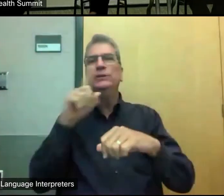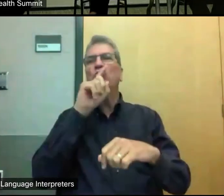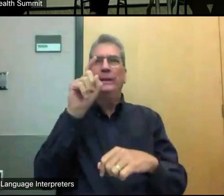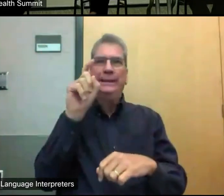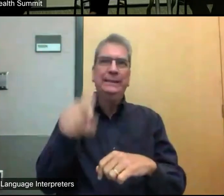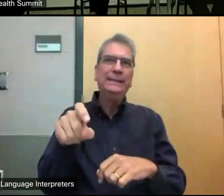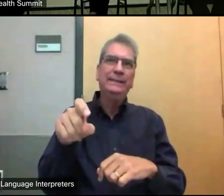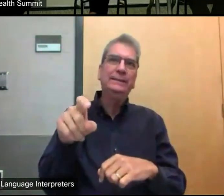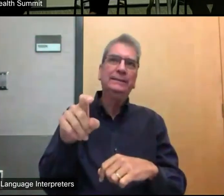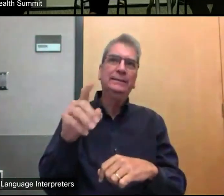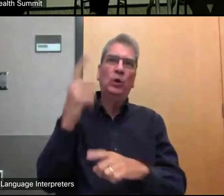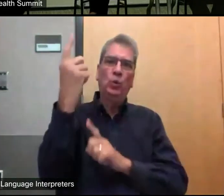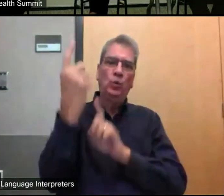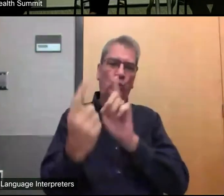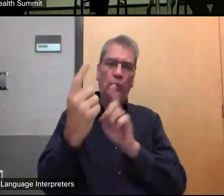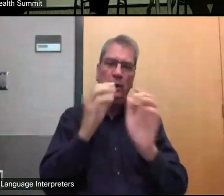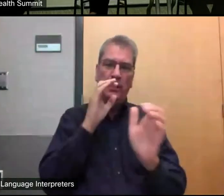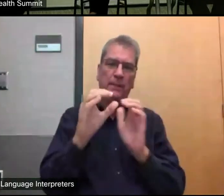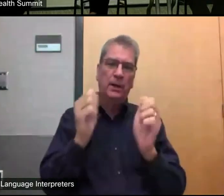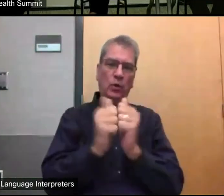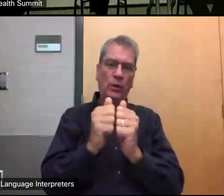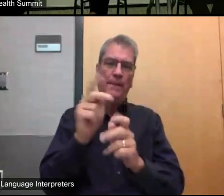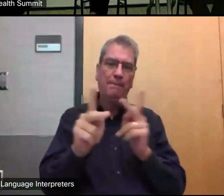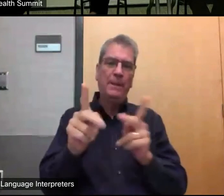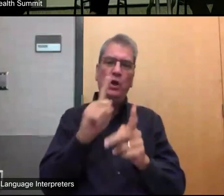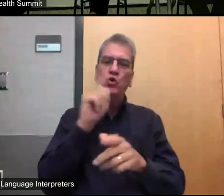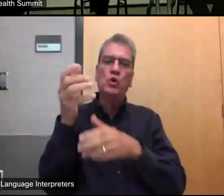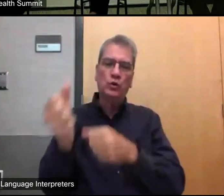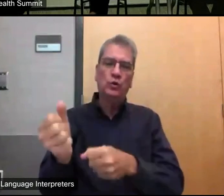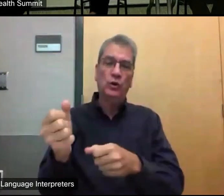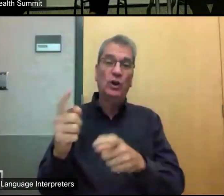1 on 1 communication with people that they trust to change all of that.